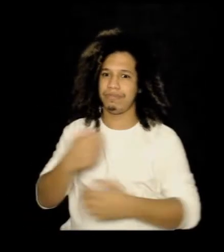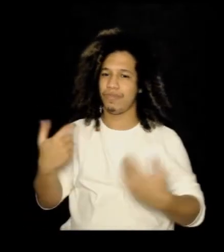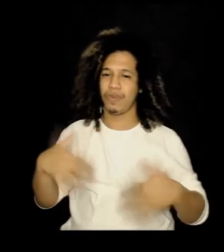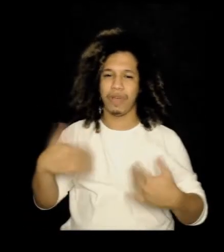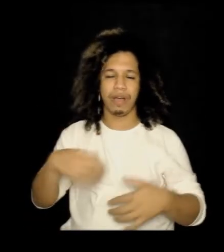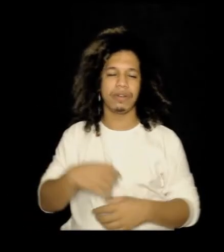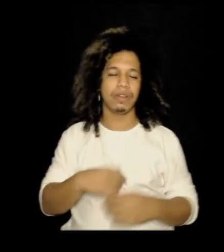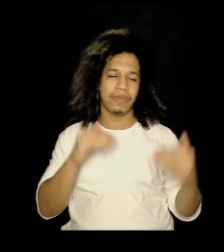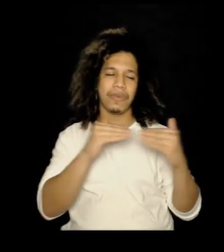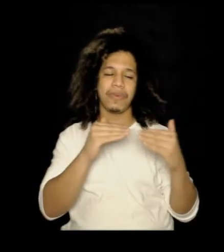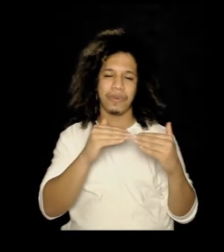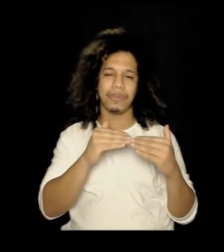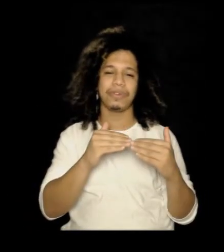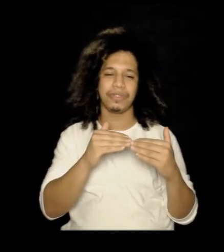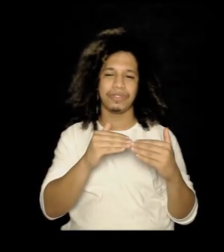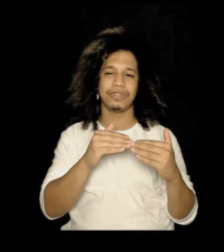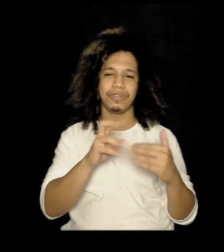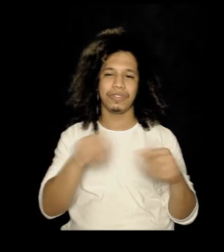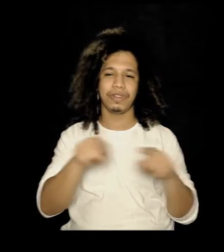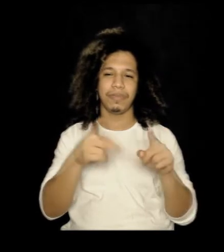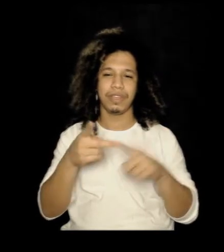I couldn’t agree more, David! And, as João Victor mentioned,